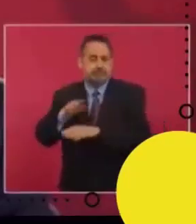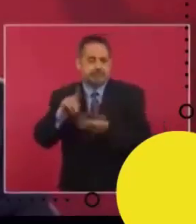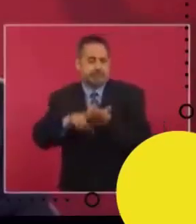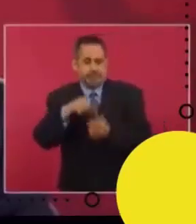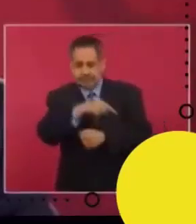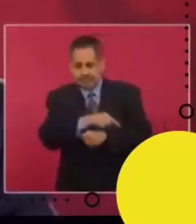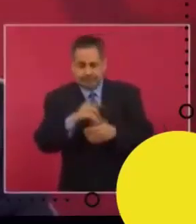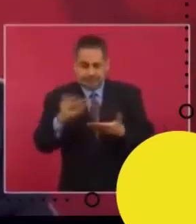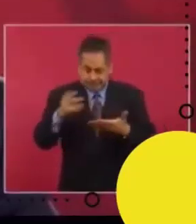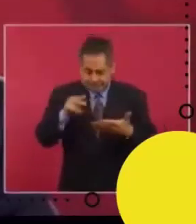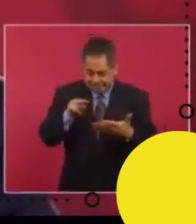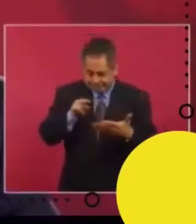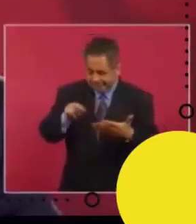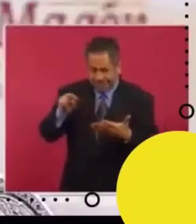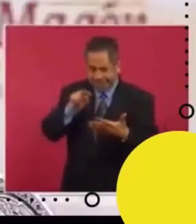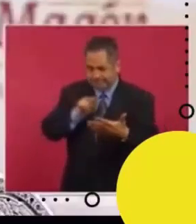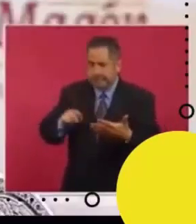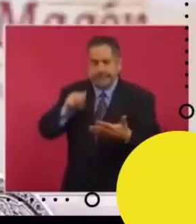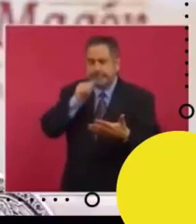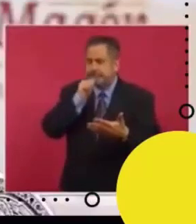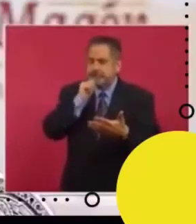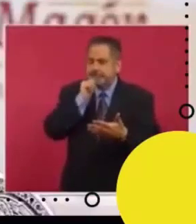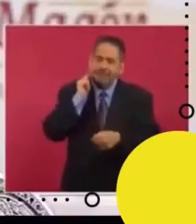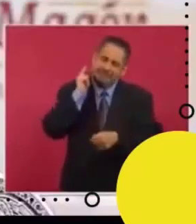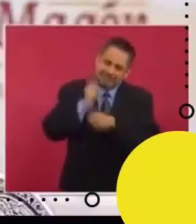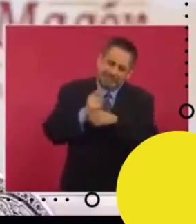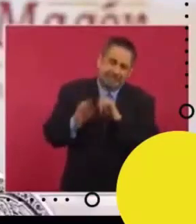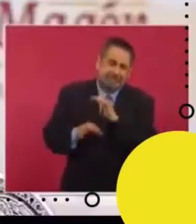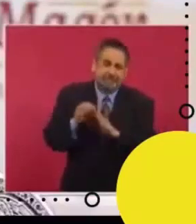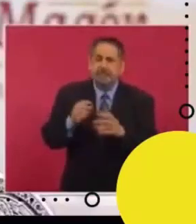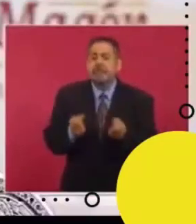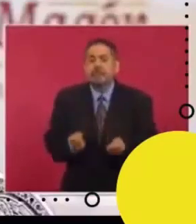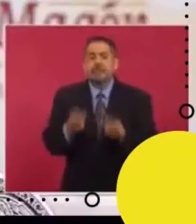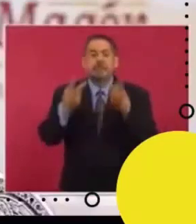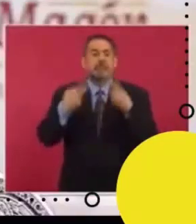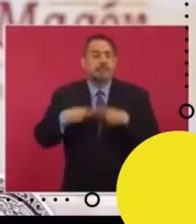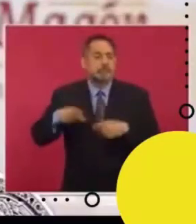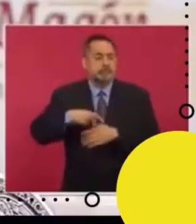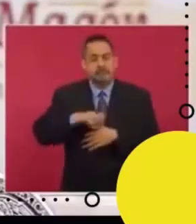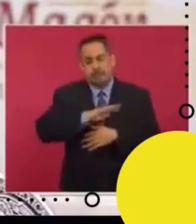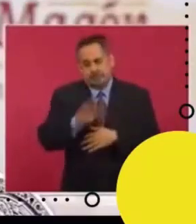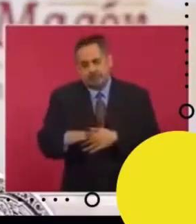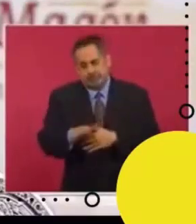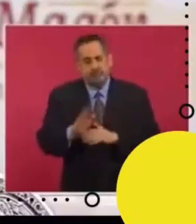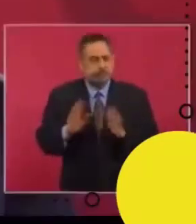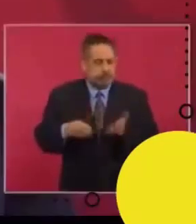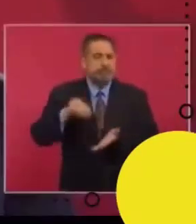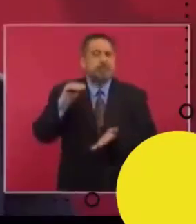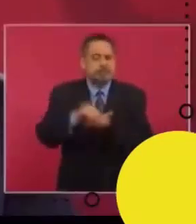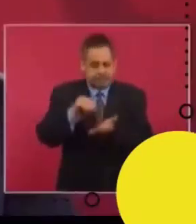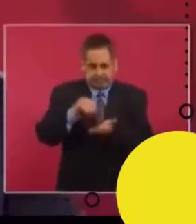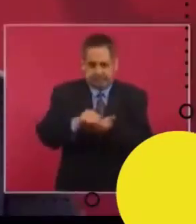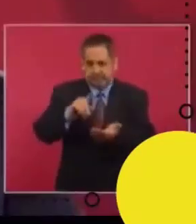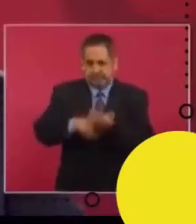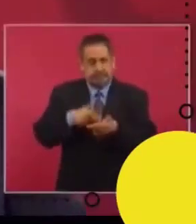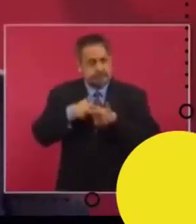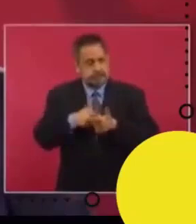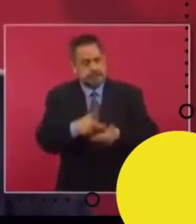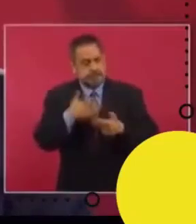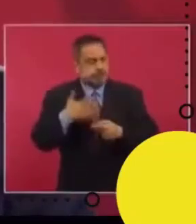the date regarding the facts is not allow to set another number determined of victims but is still in